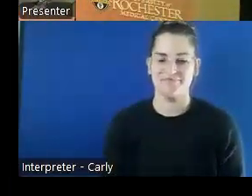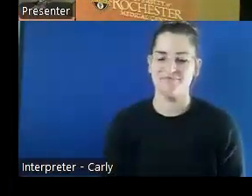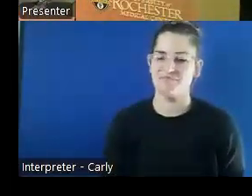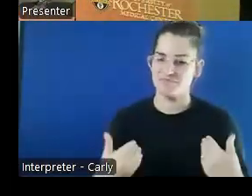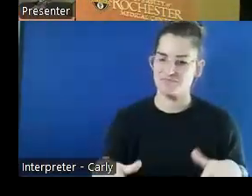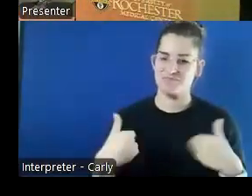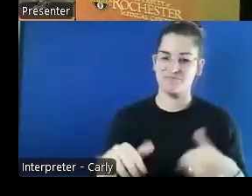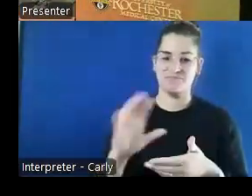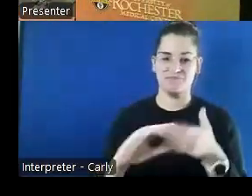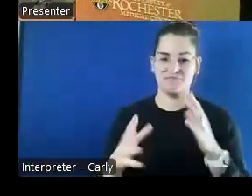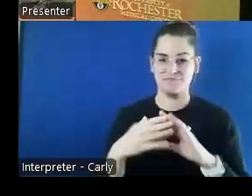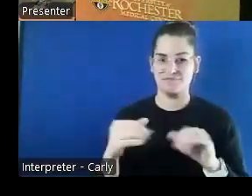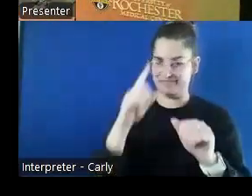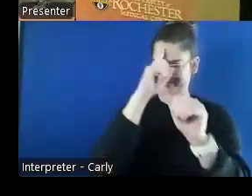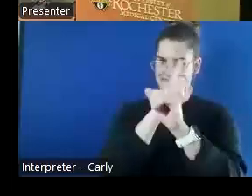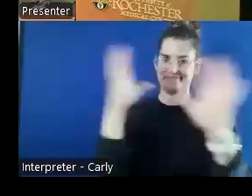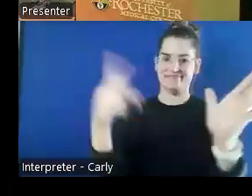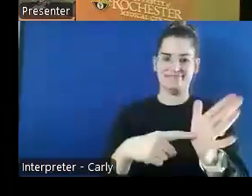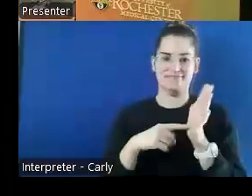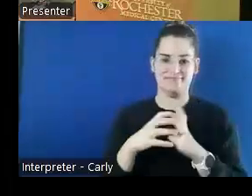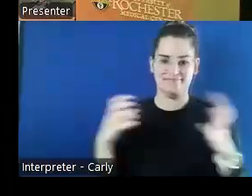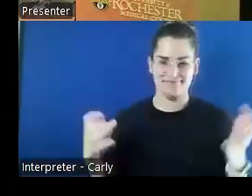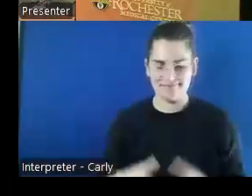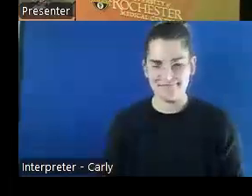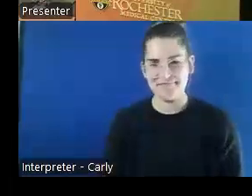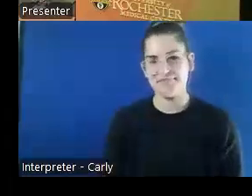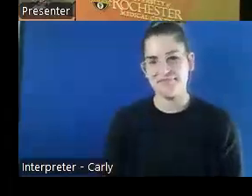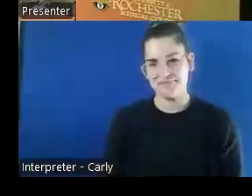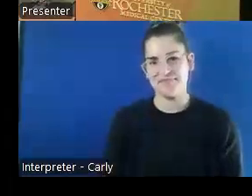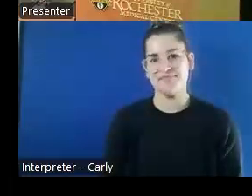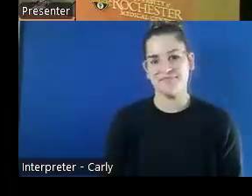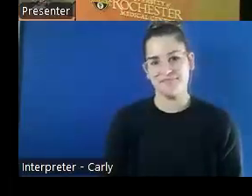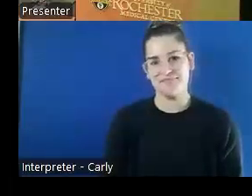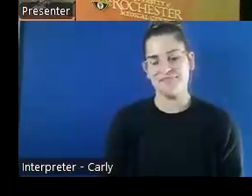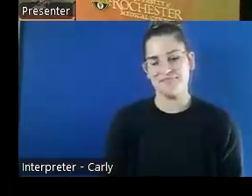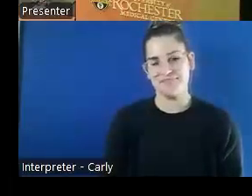very illustrative um so there are a couple things that are on this slide um one of the last things